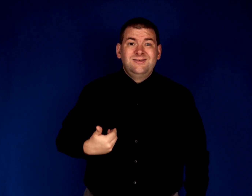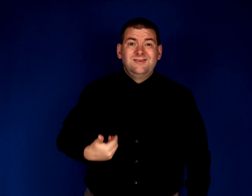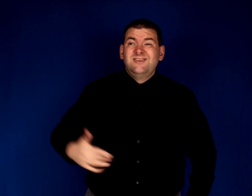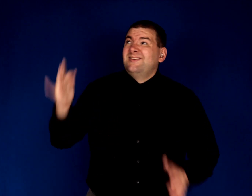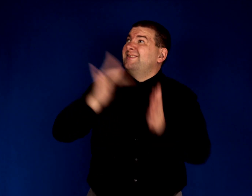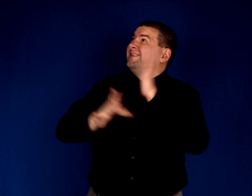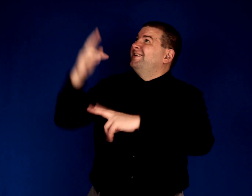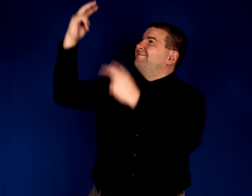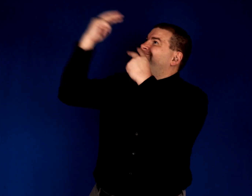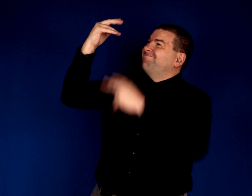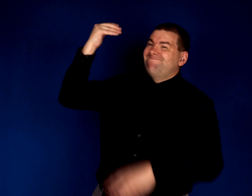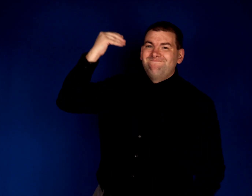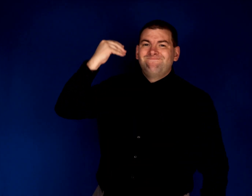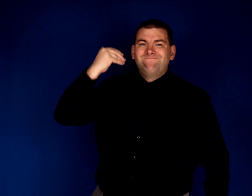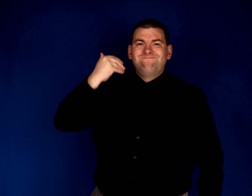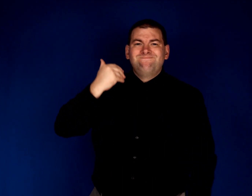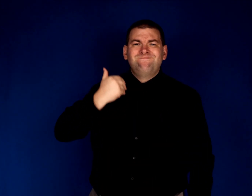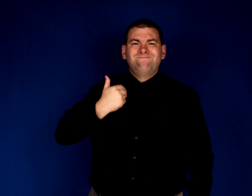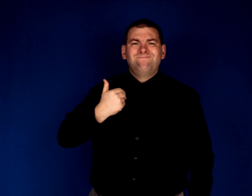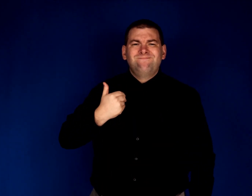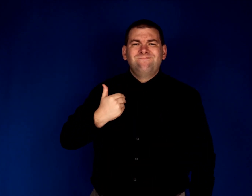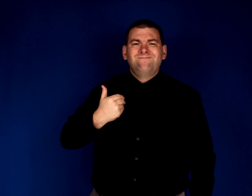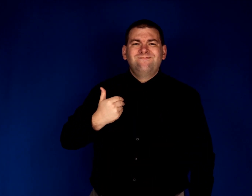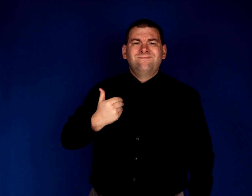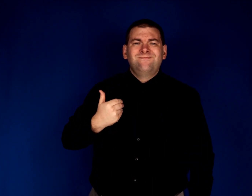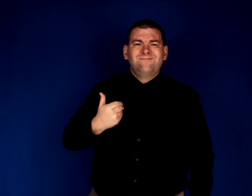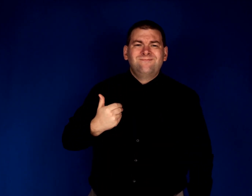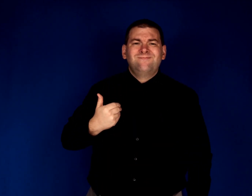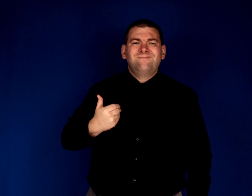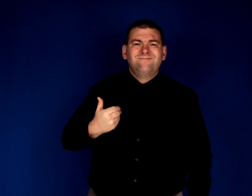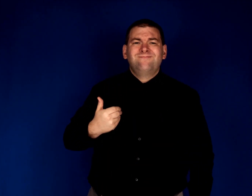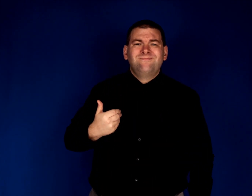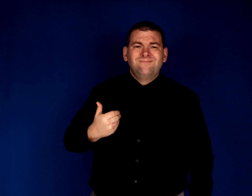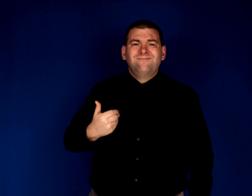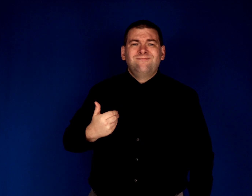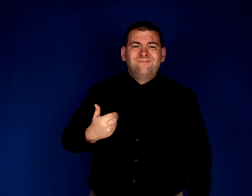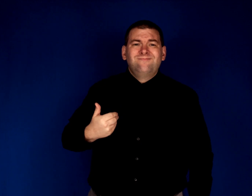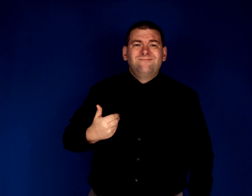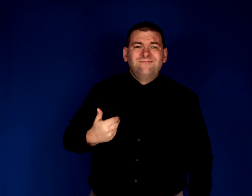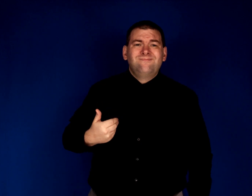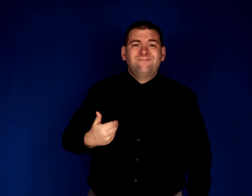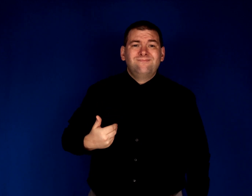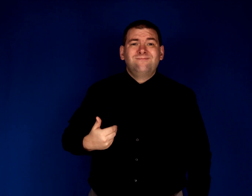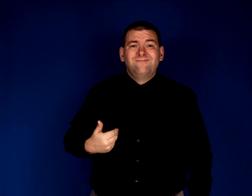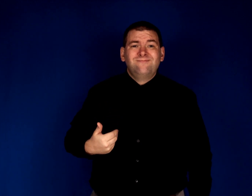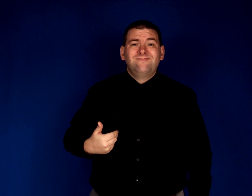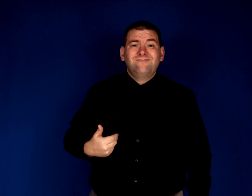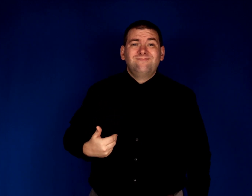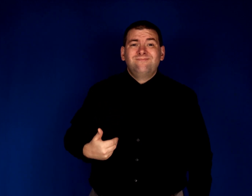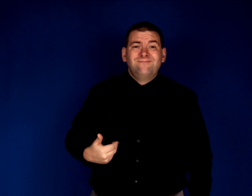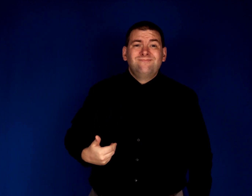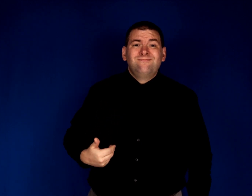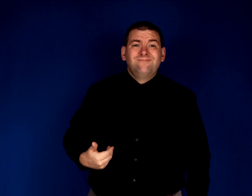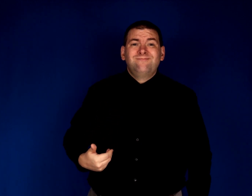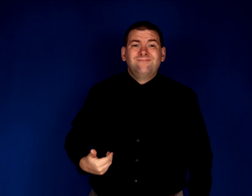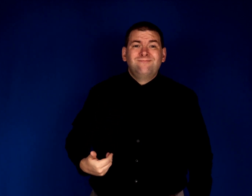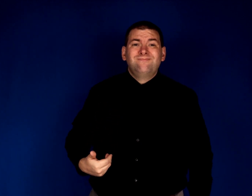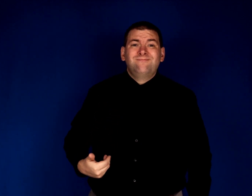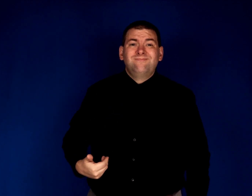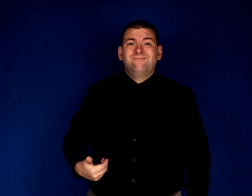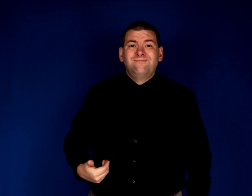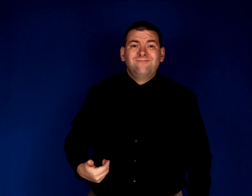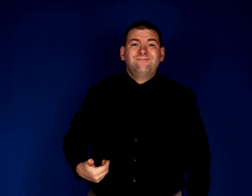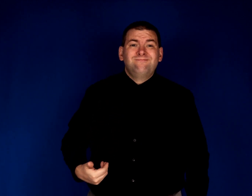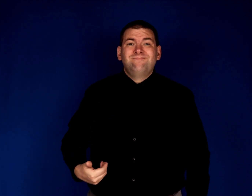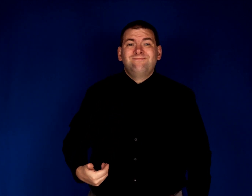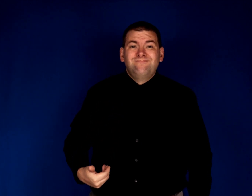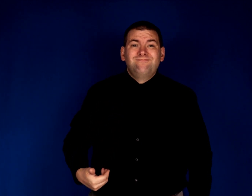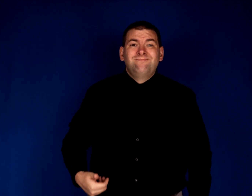He saw me